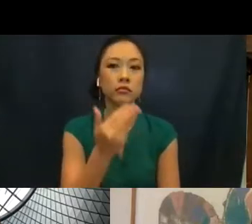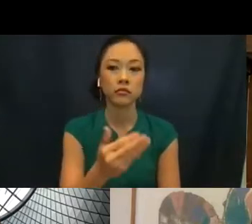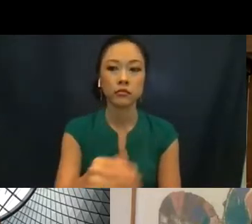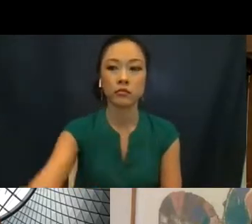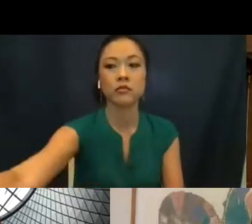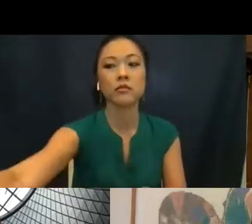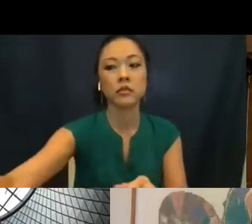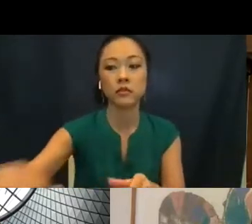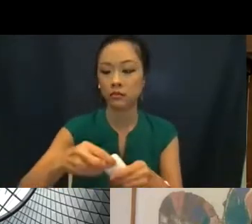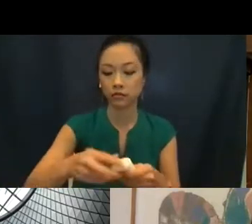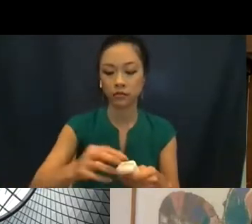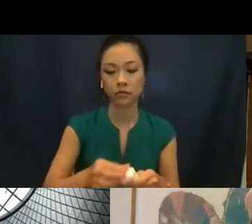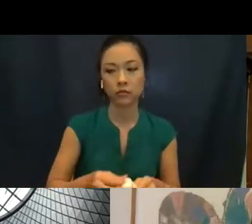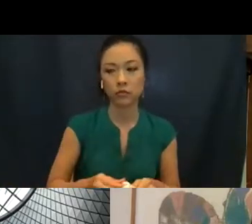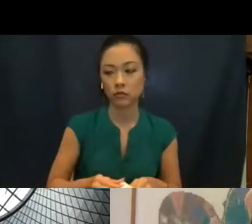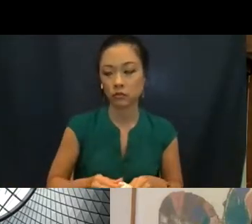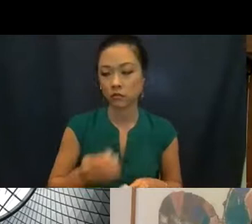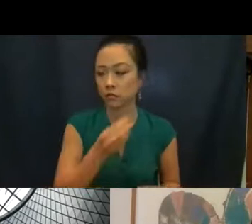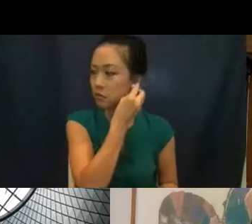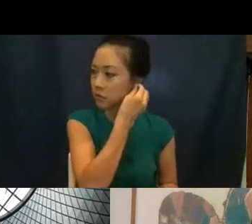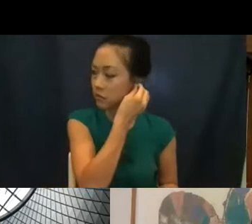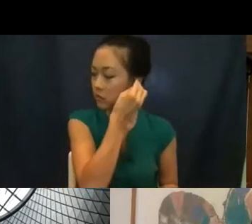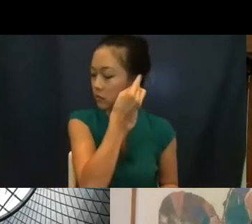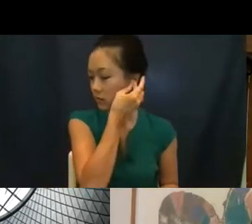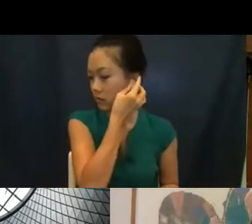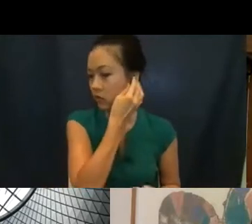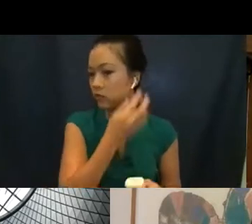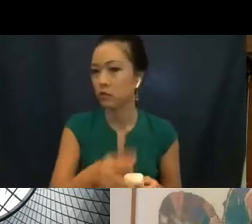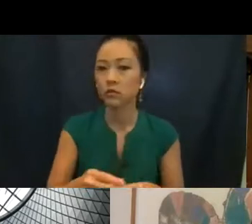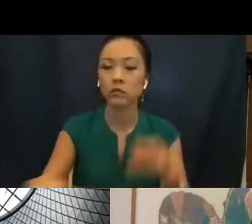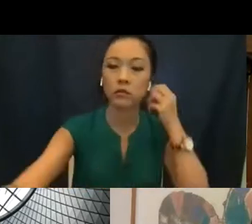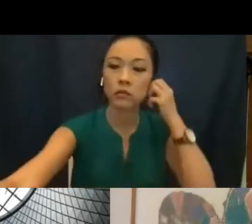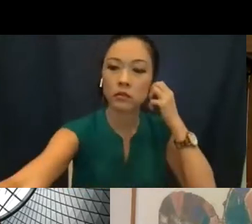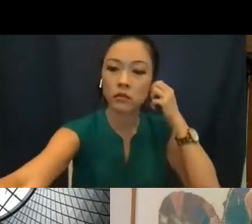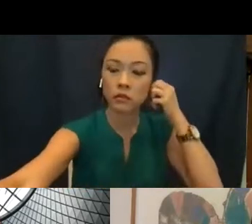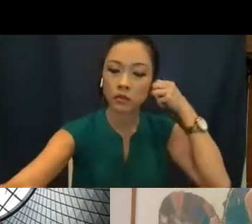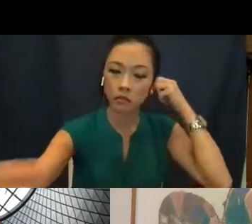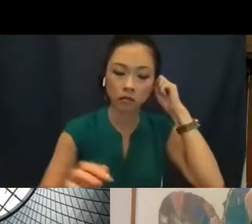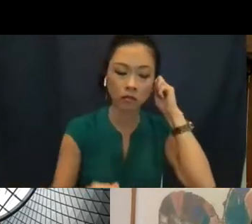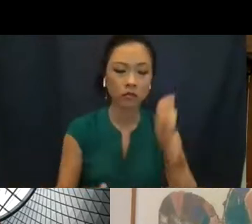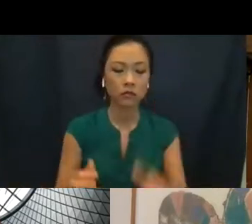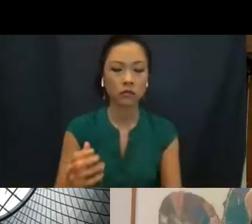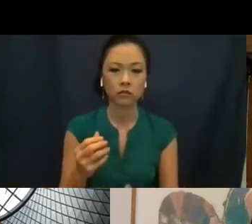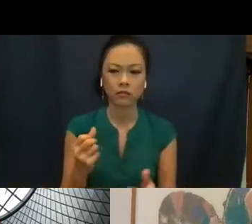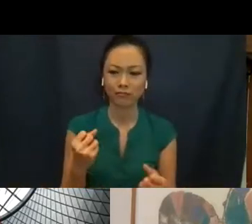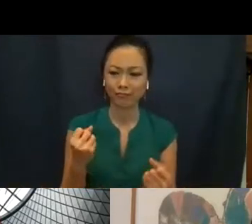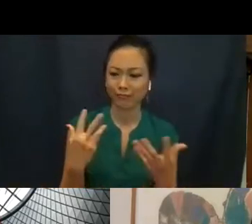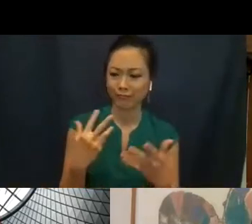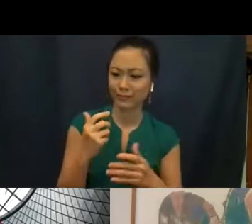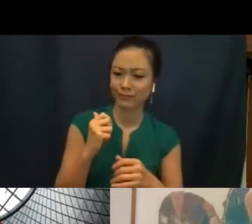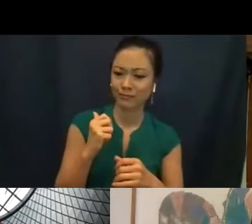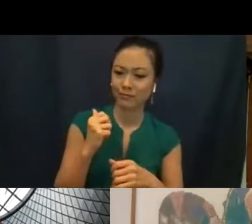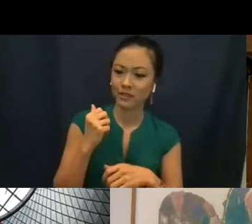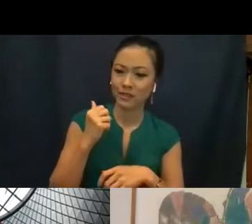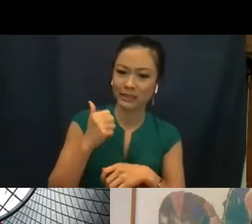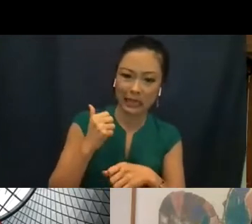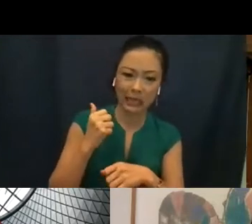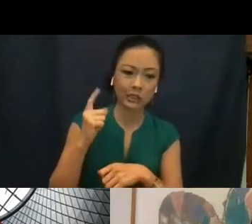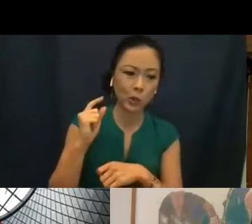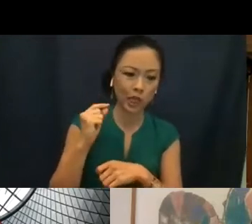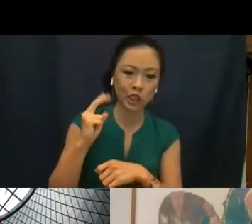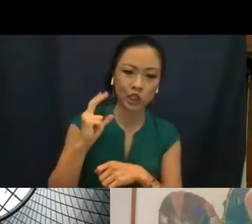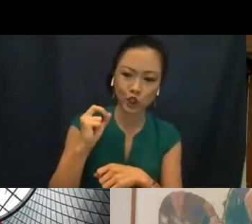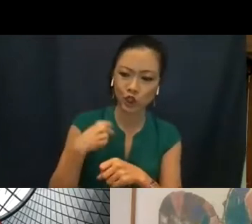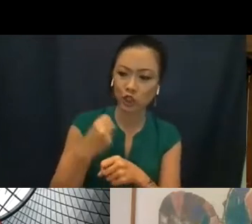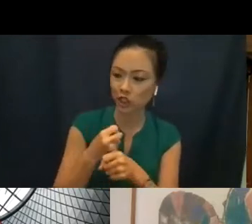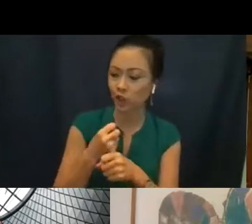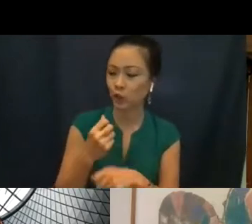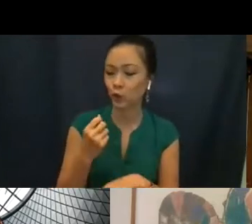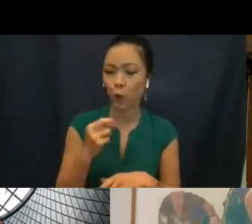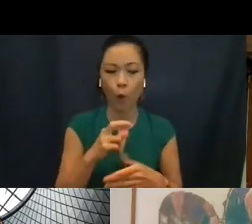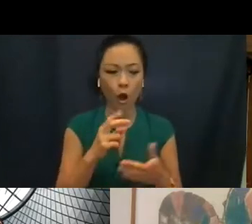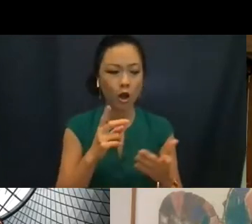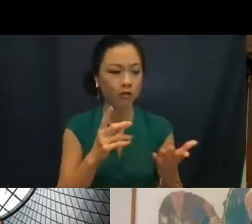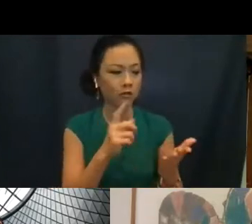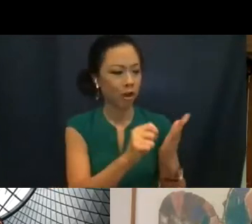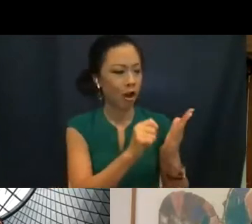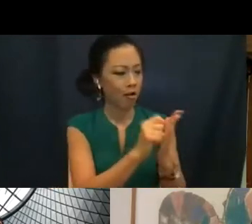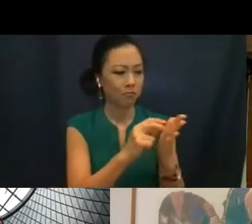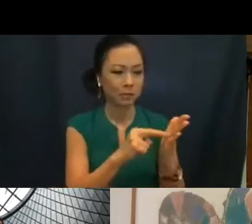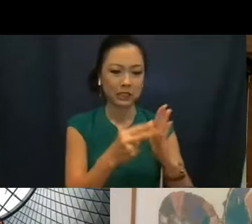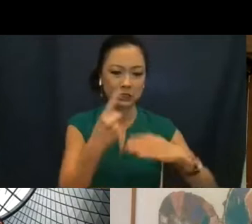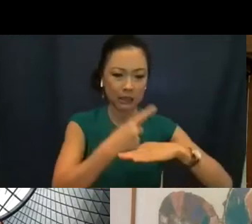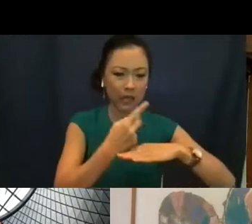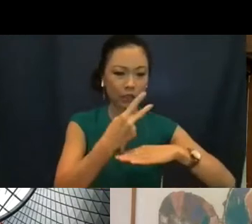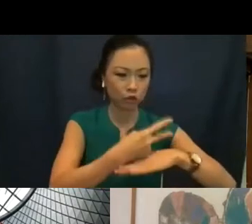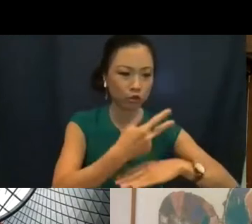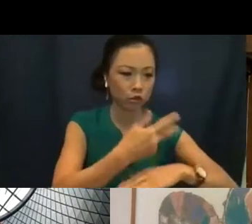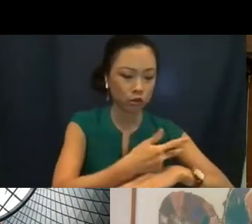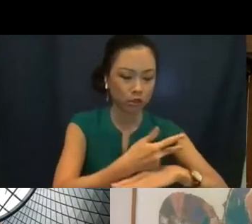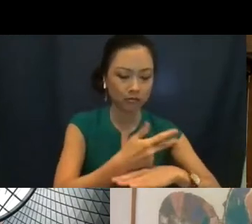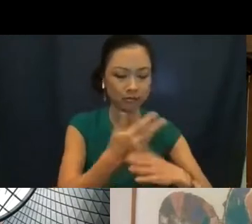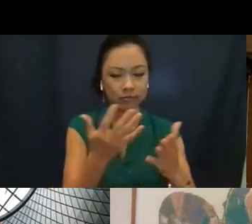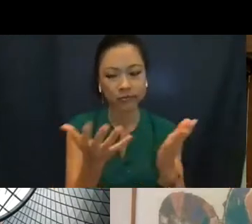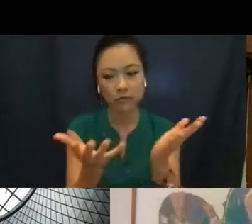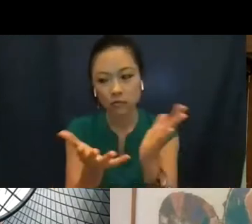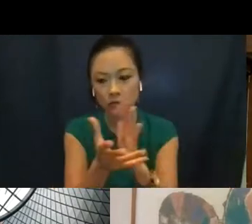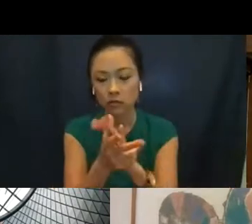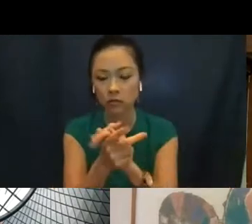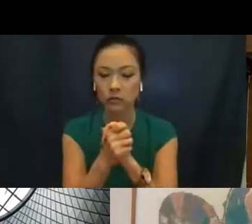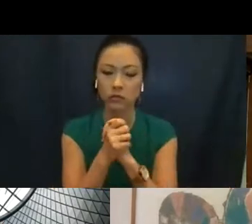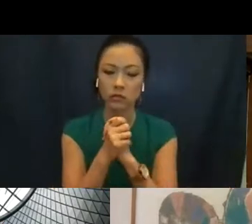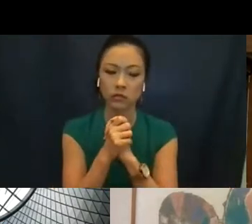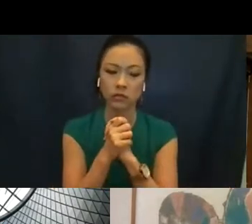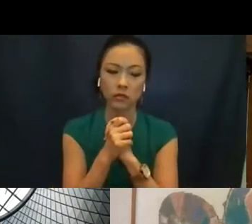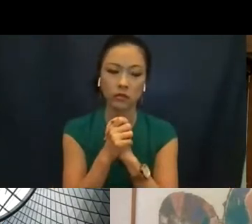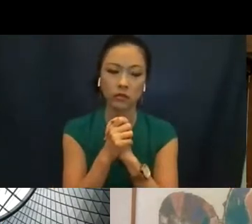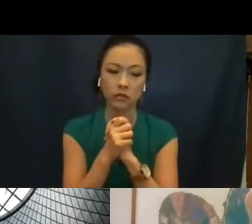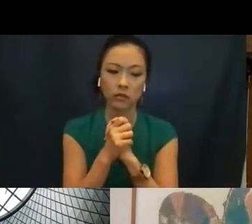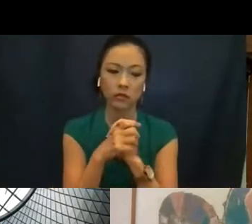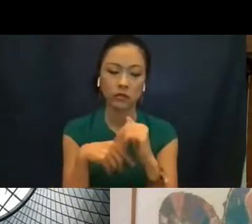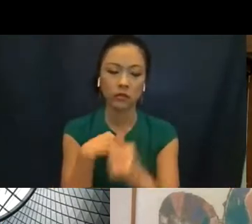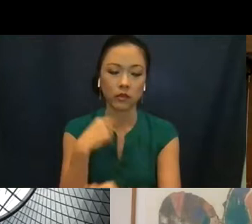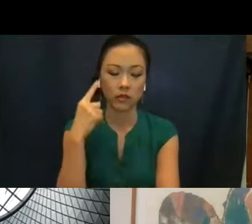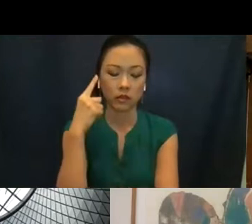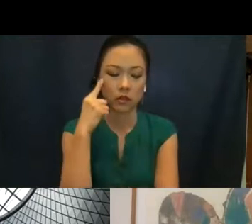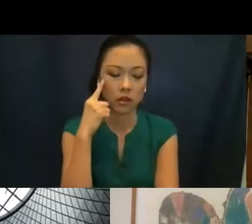at, over decades or even over days. I would say a lot of that can be considered through